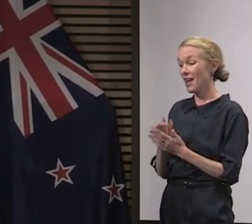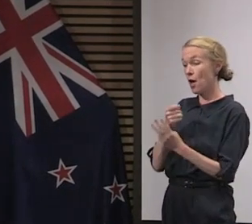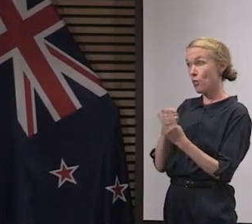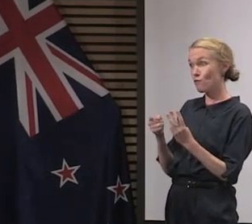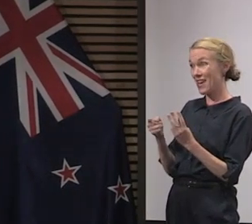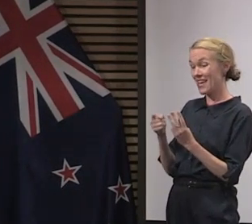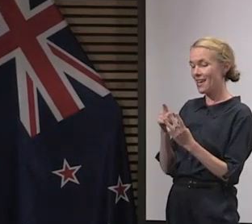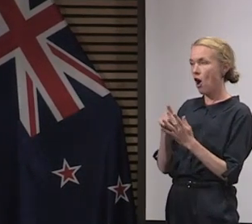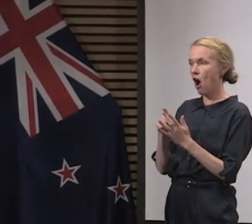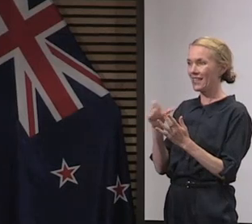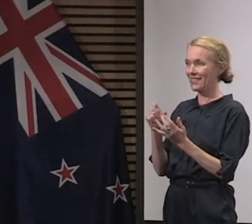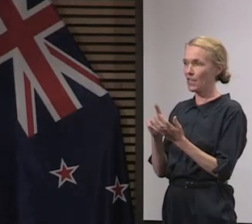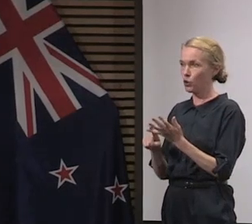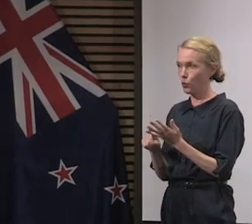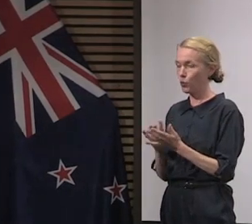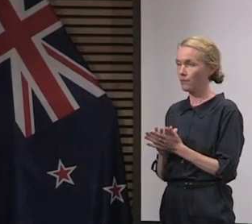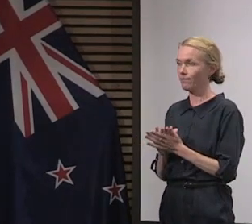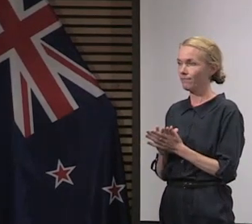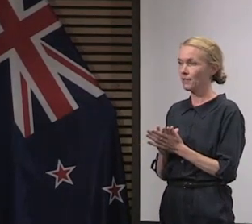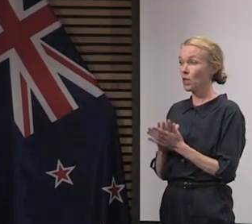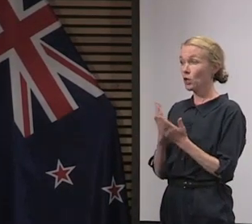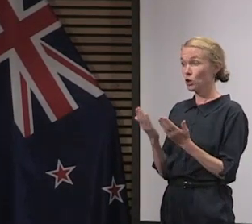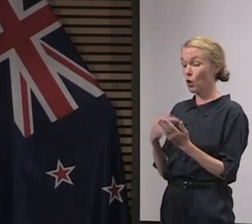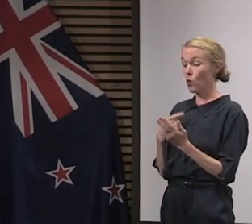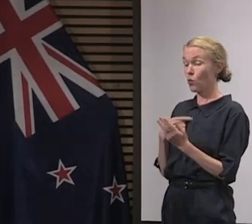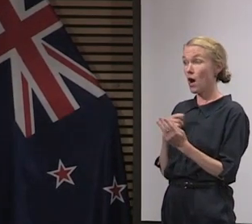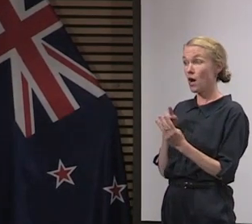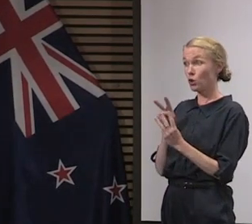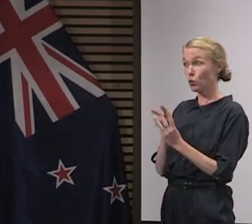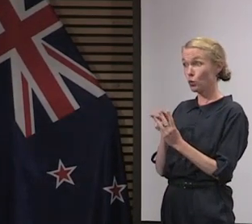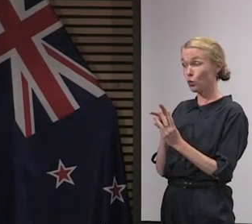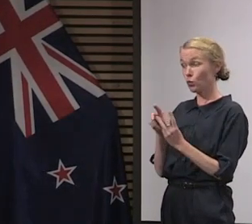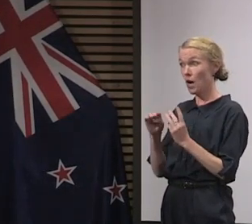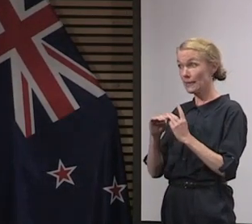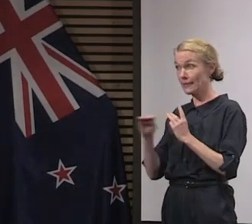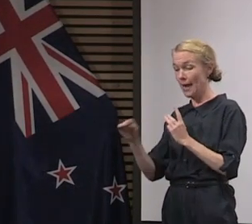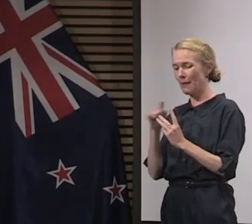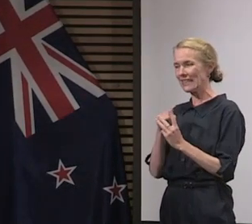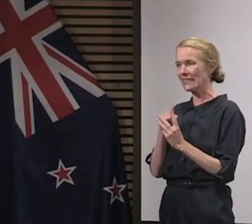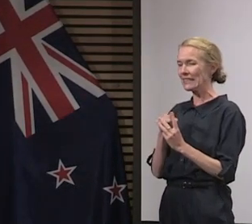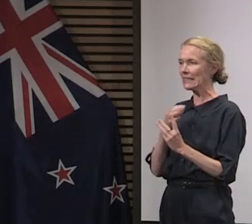people in hospital including 3 in ICU, one is in Wellington and two in Auckland. Two of